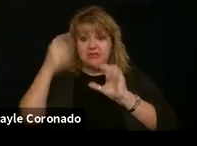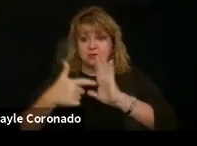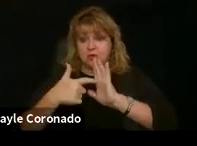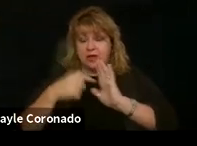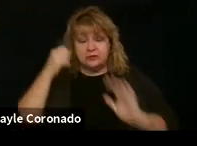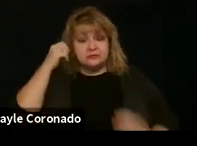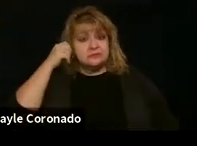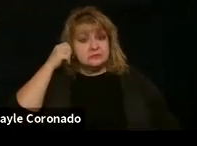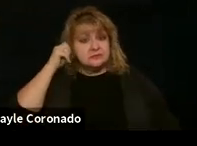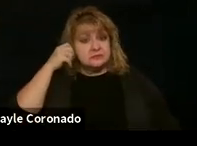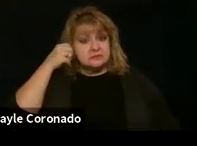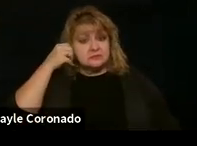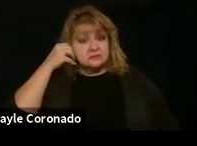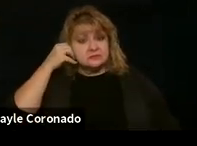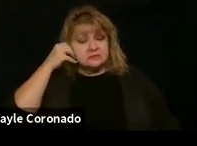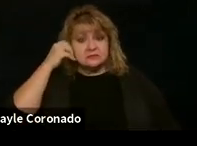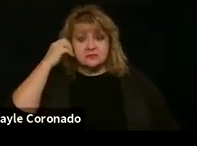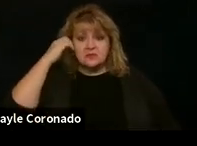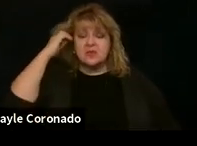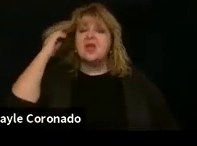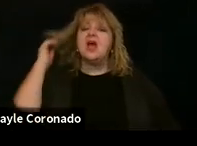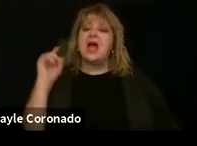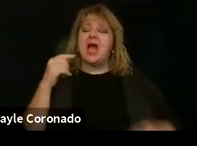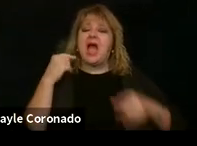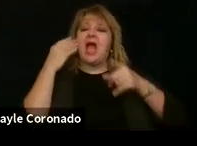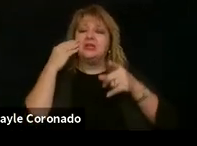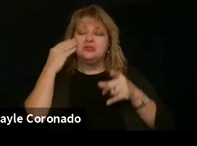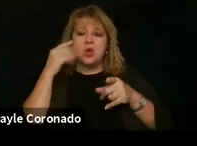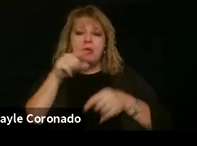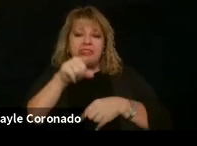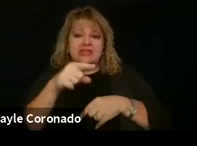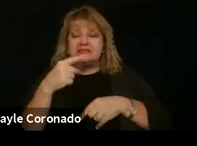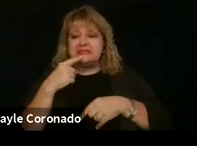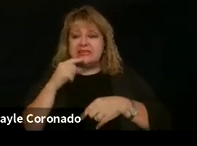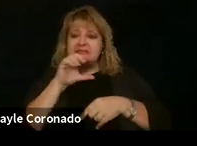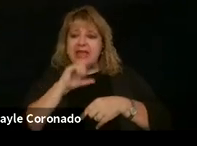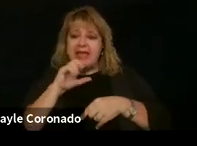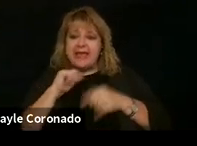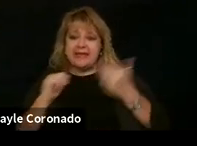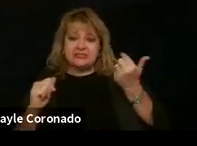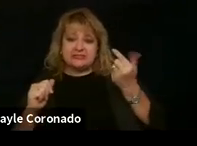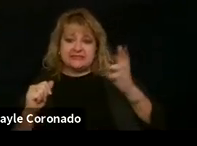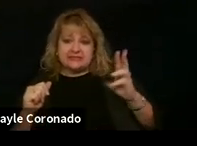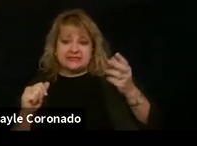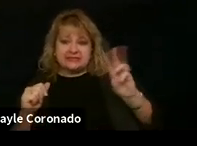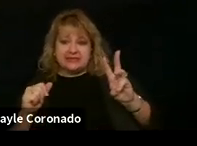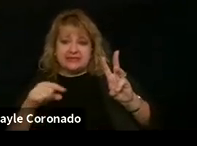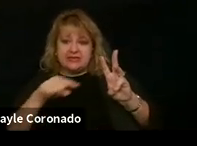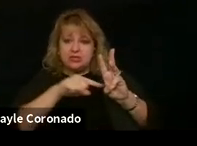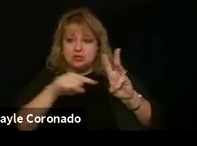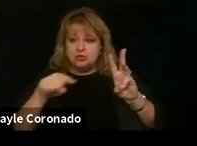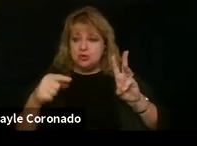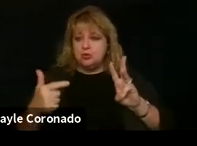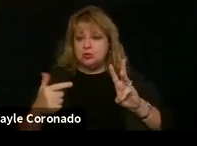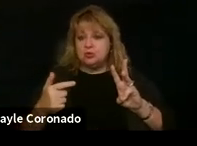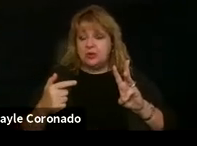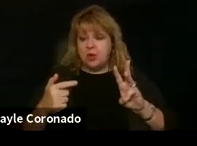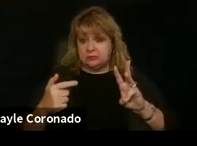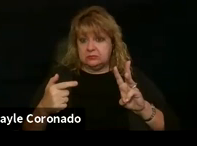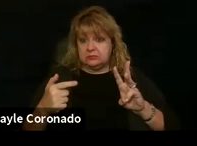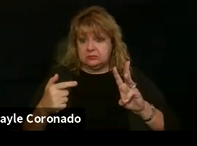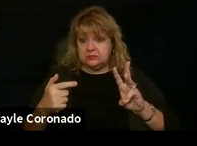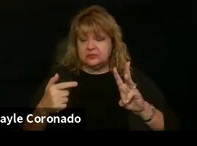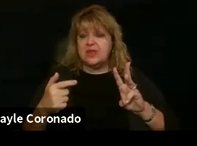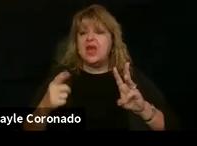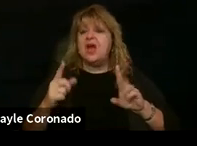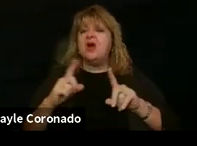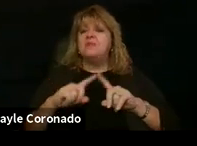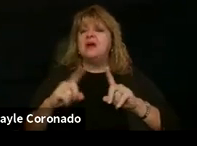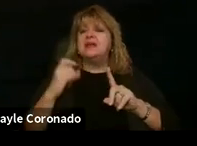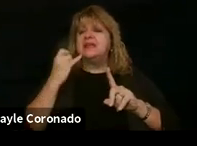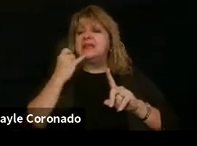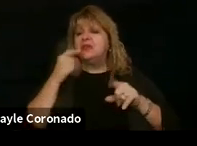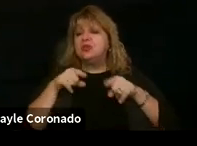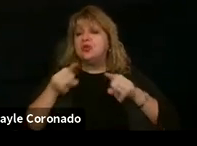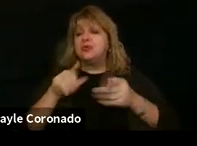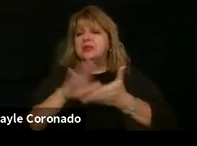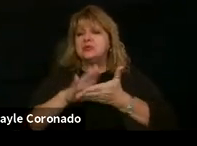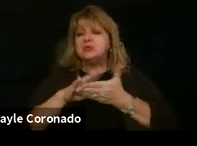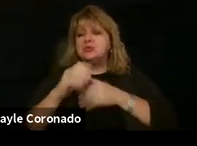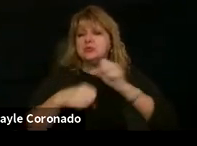Now I will say this, and I know it says from ages, 16, and 2221. However, if a student turns 22 during the school year.